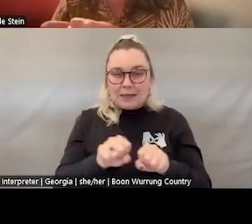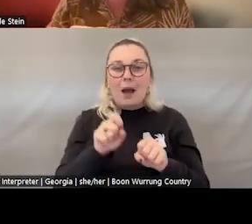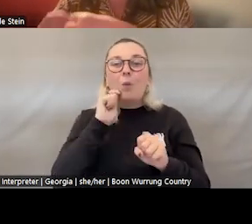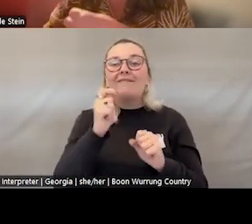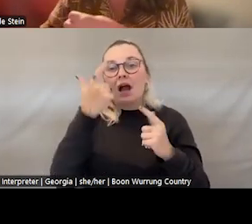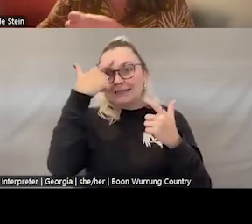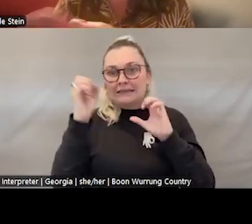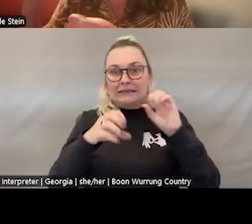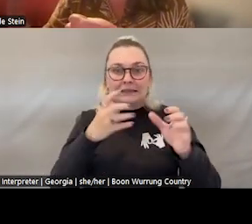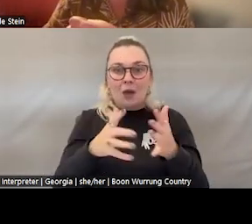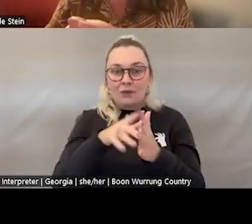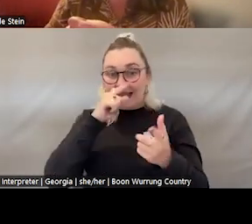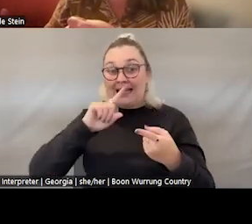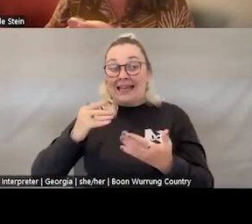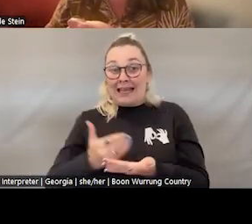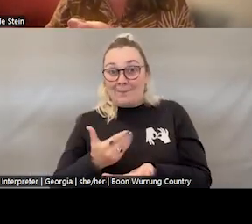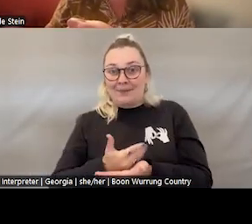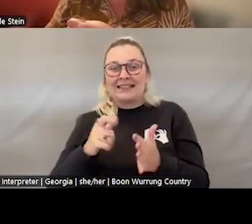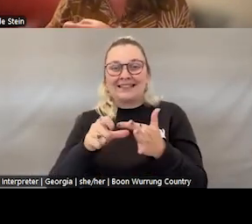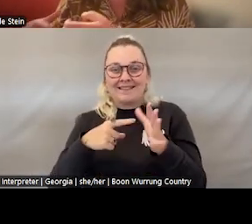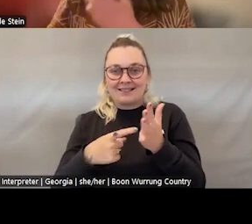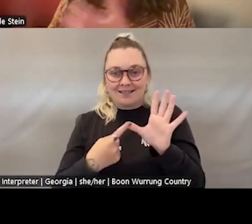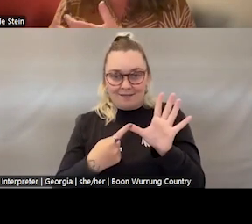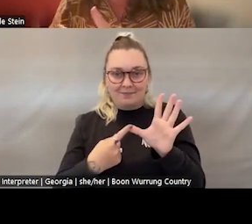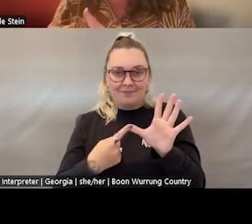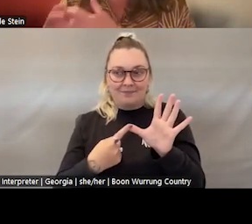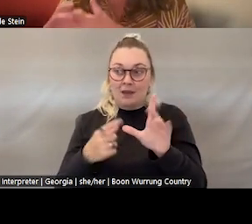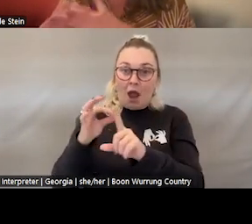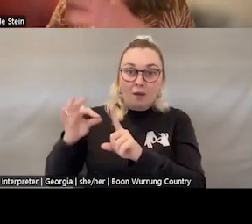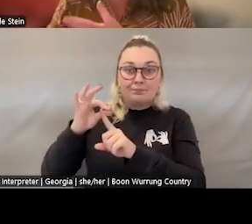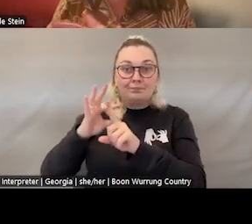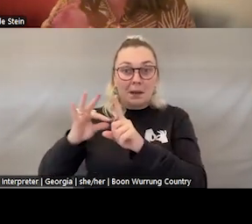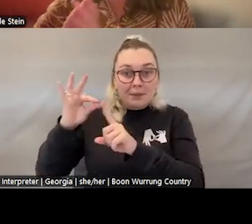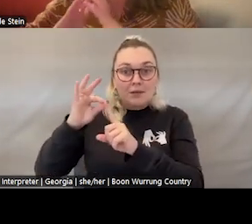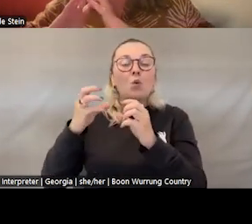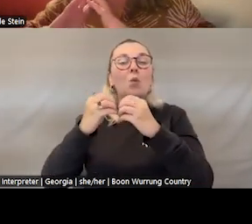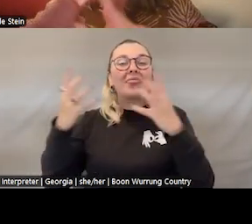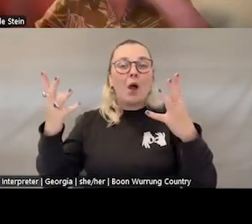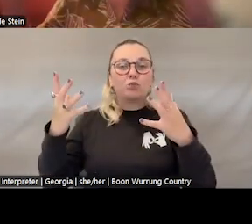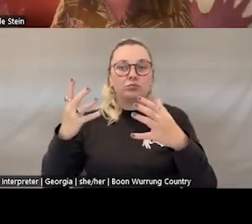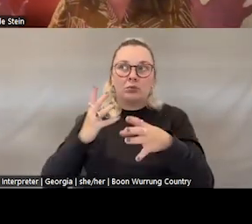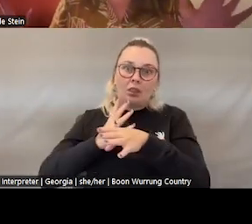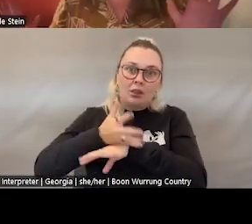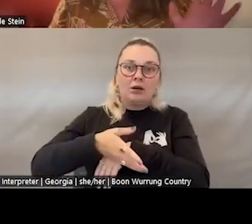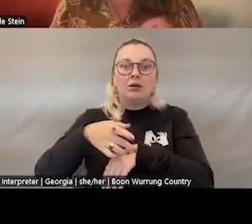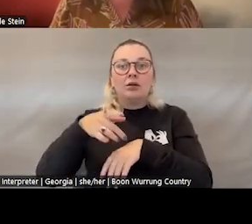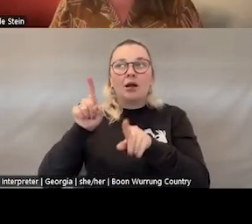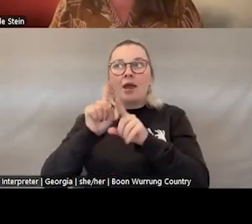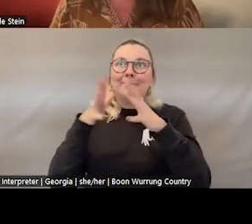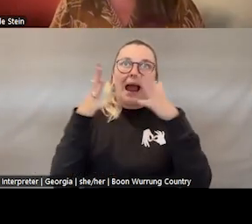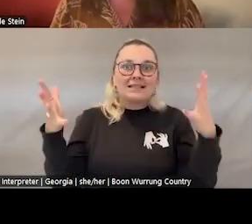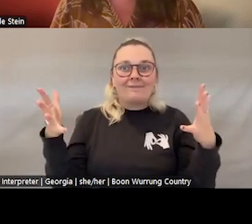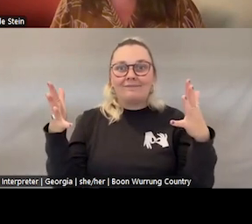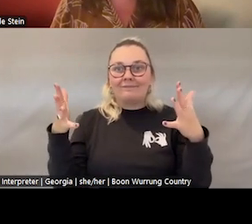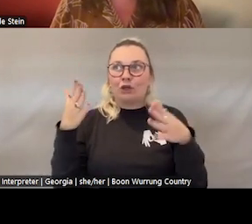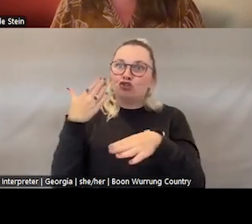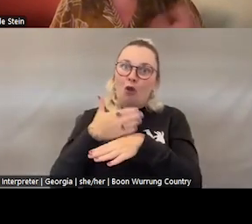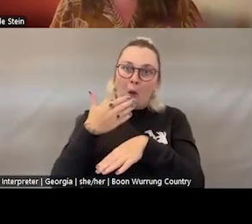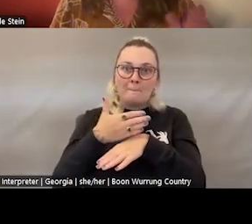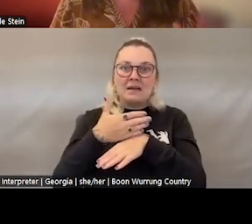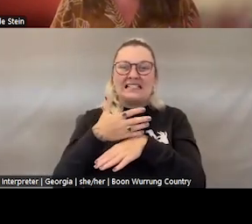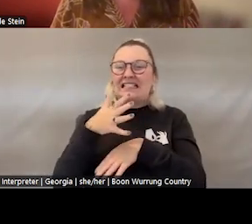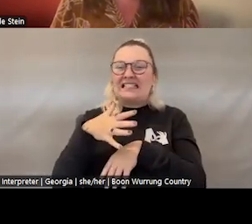how you can keep the data updated but without it being this massive task that is Cannot be